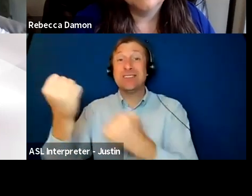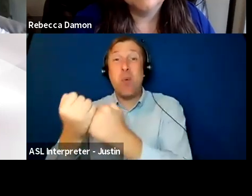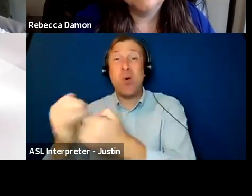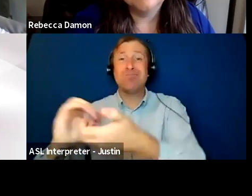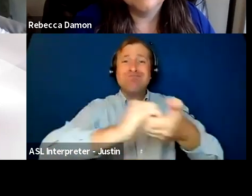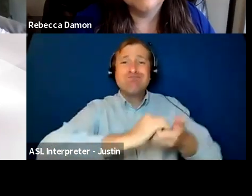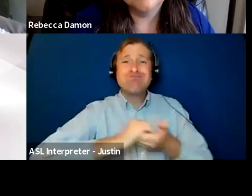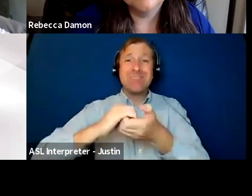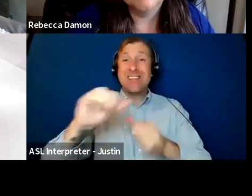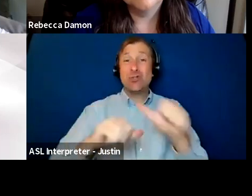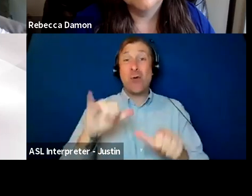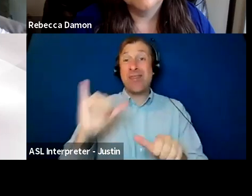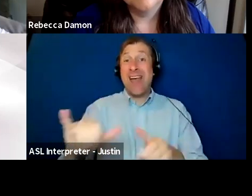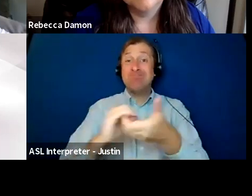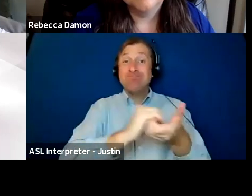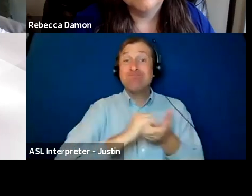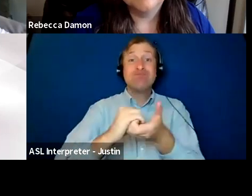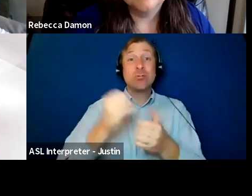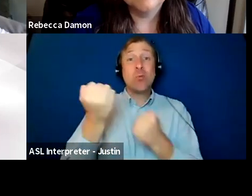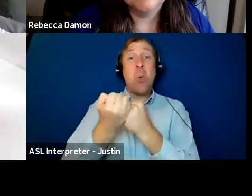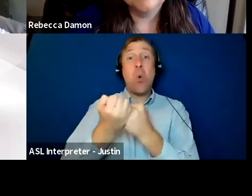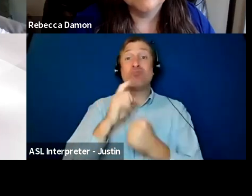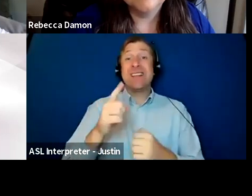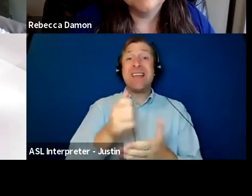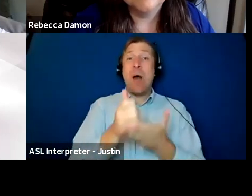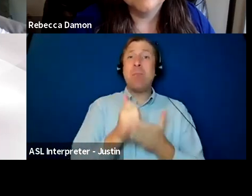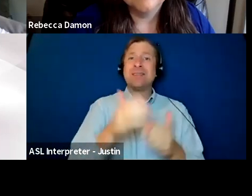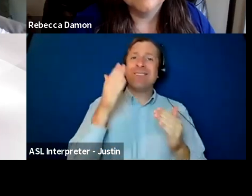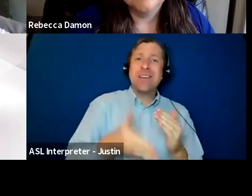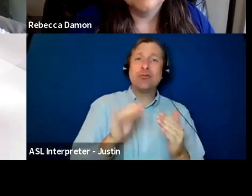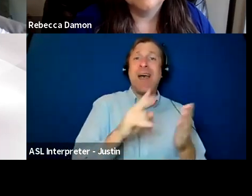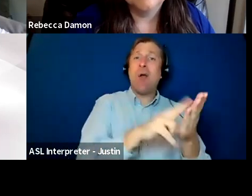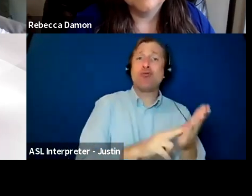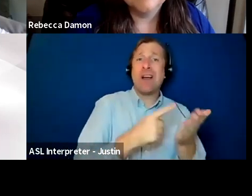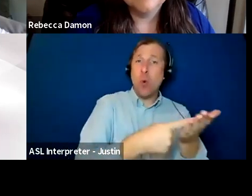push through and to get done what we needed to get done. So on behalf of the staff, my sincere thanks